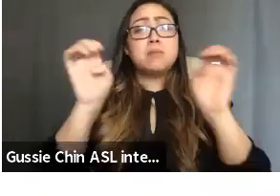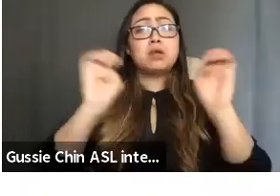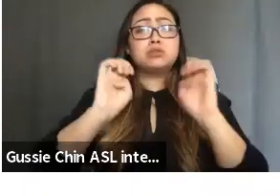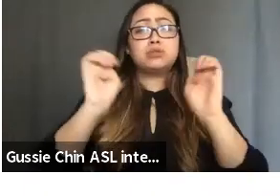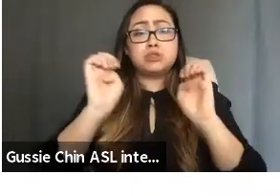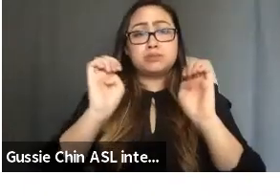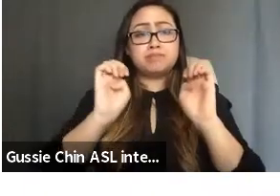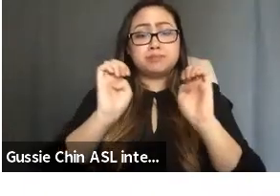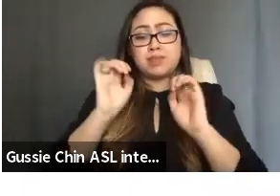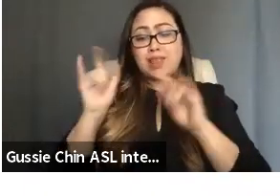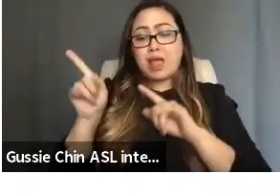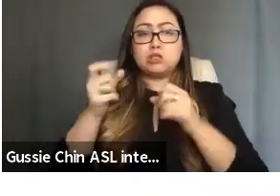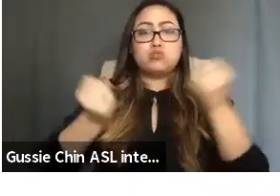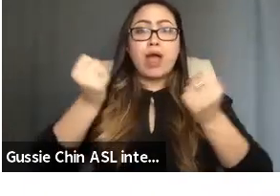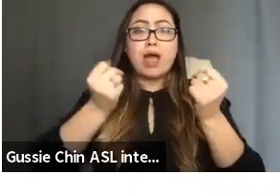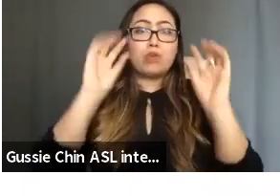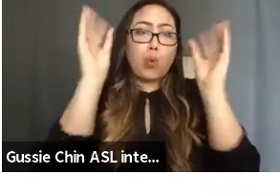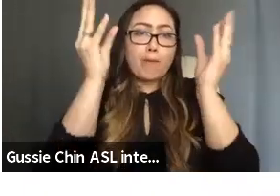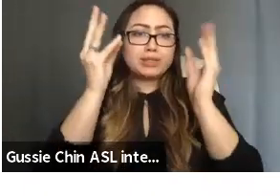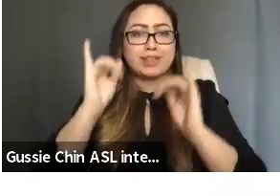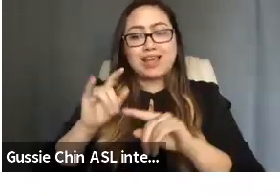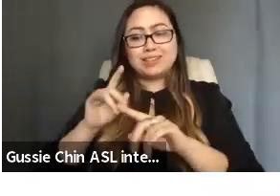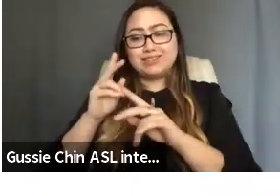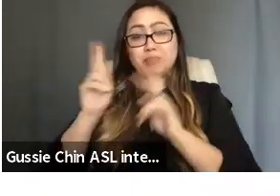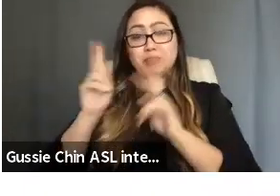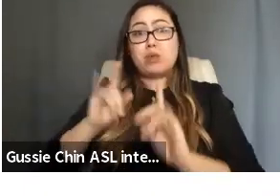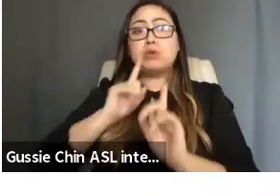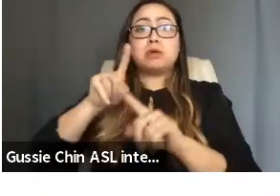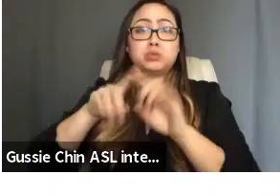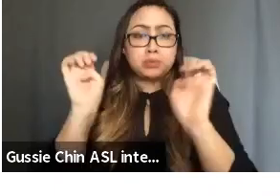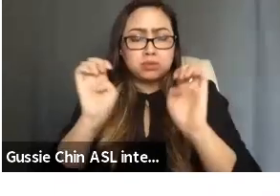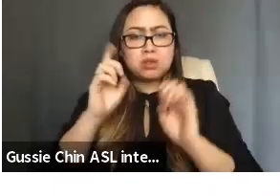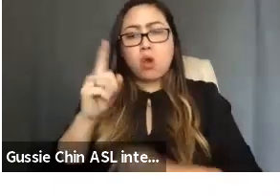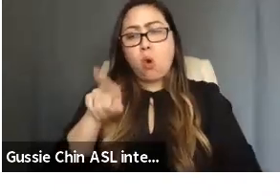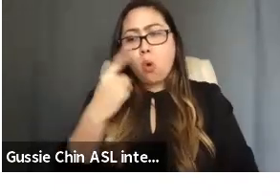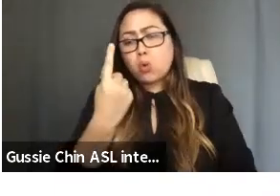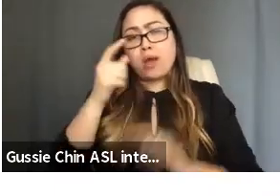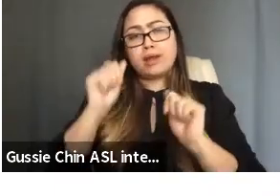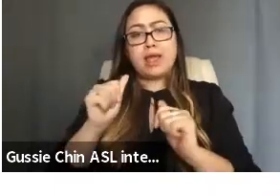ambulances and that sort of thing were the only ones who got to interact with people onsite when